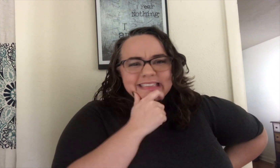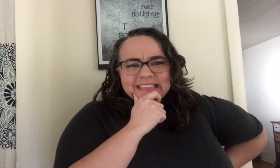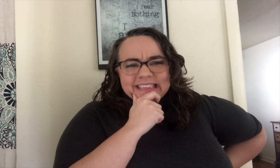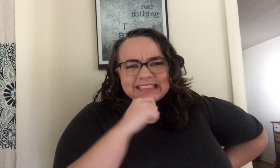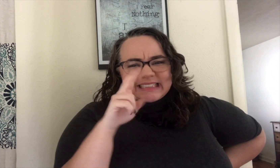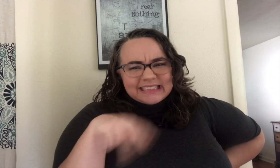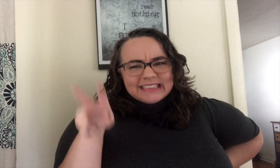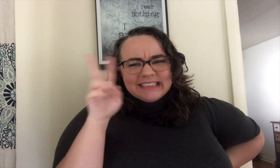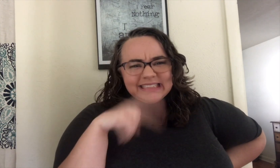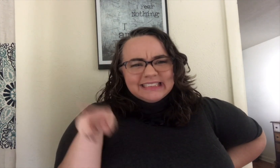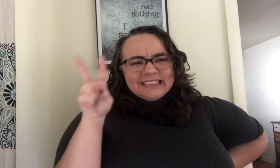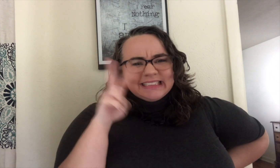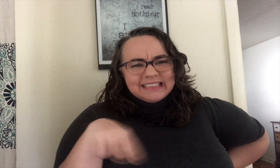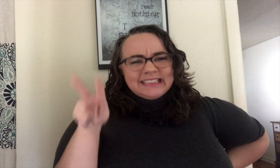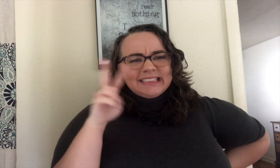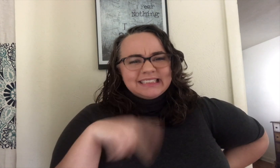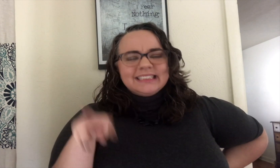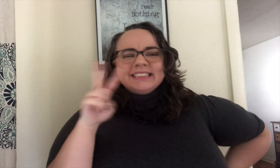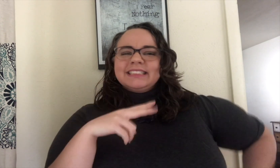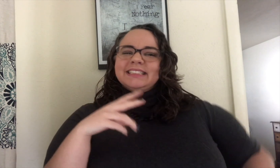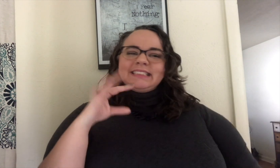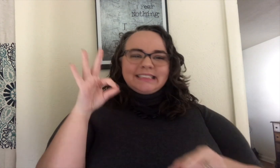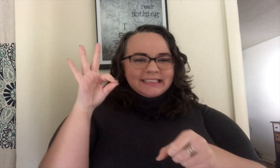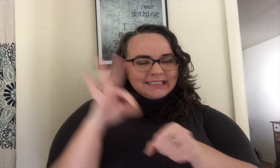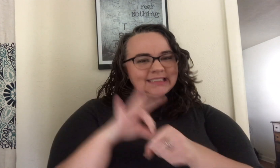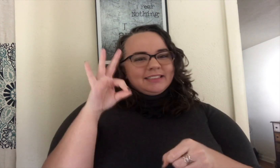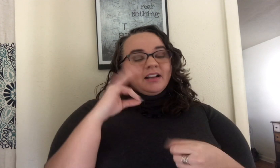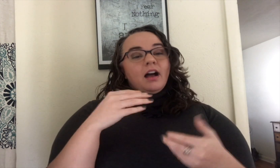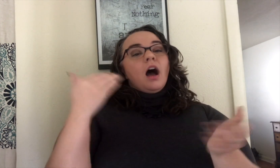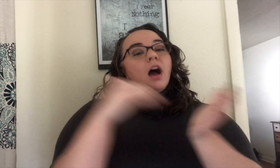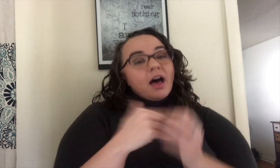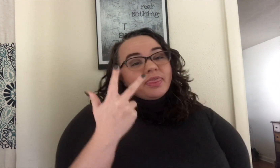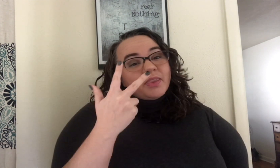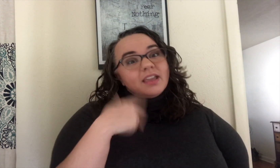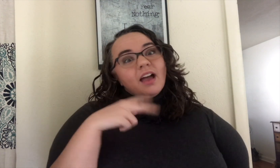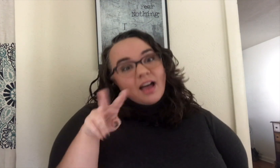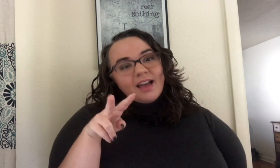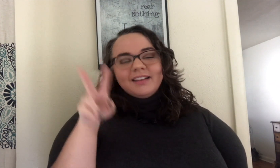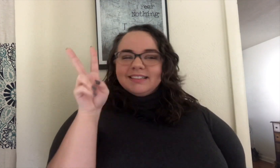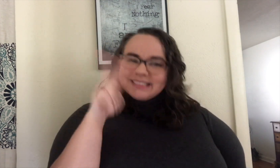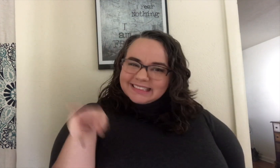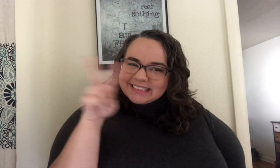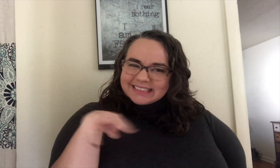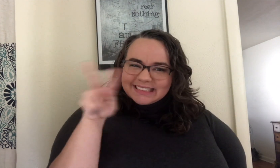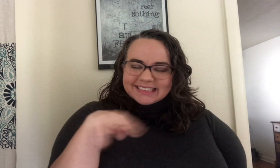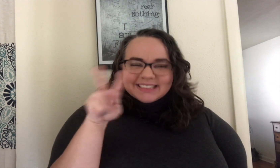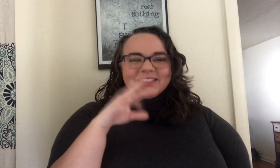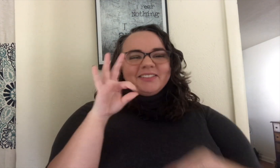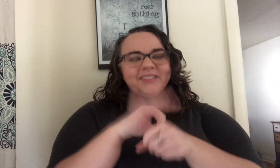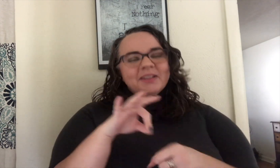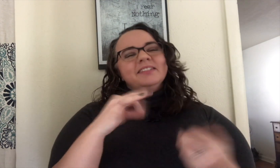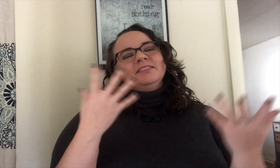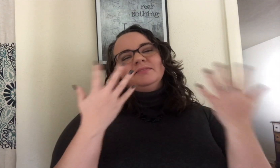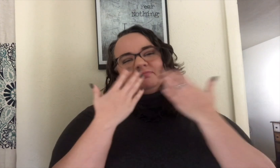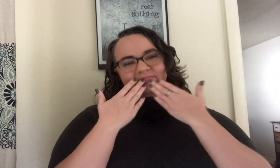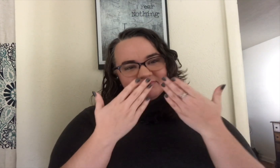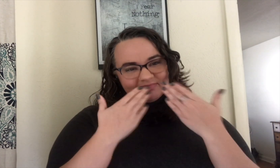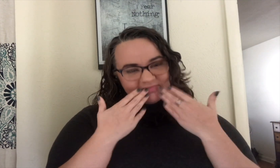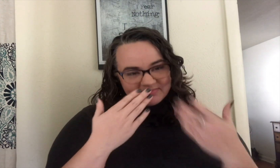after countless reviews and votes, and reviewing yet again the top three! We are so grateful to everyone who participated,